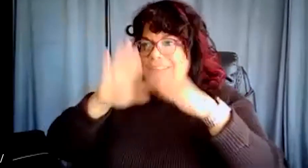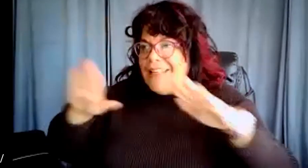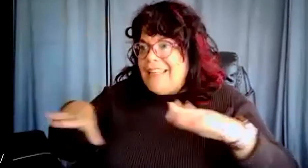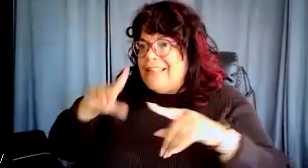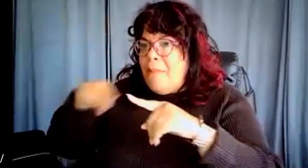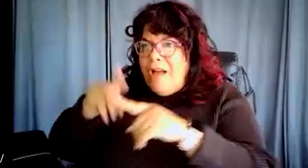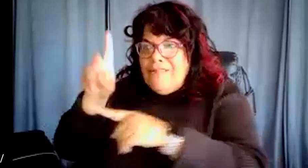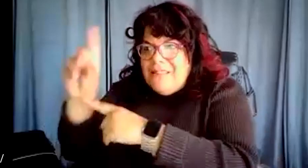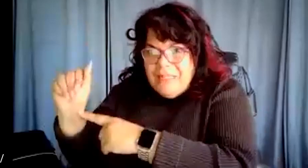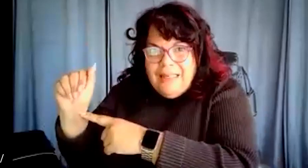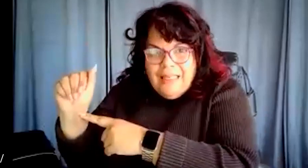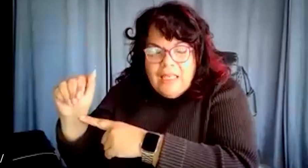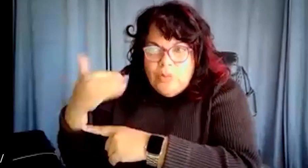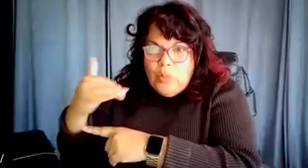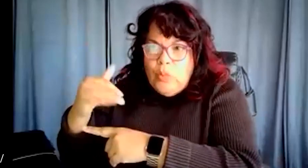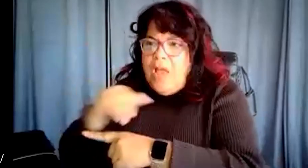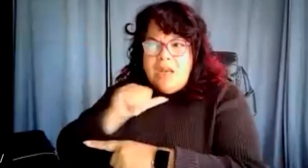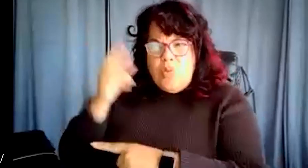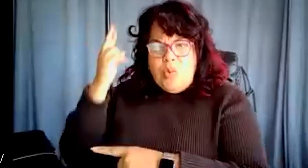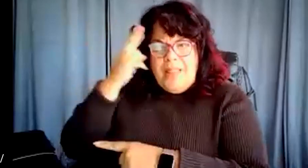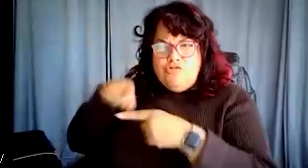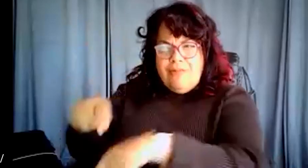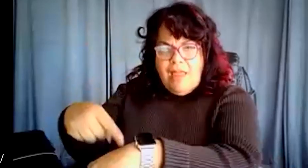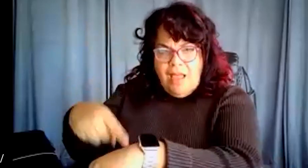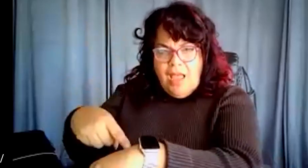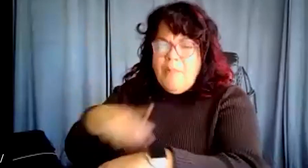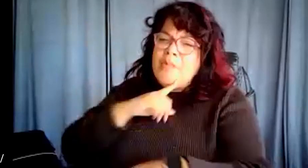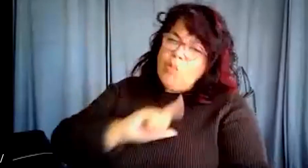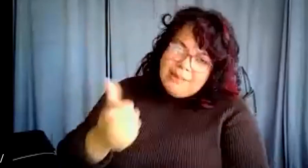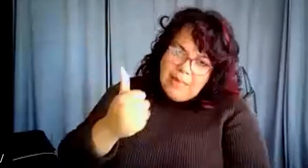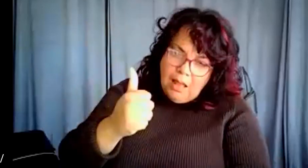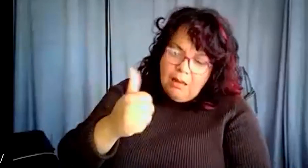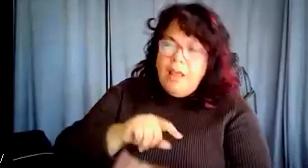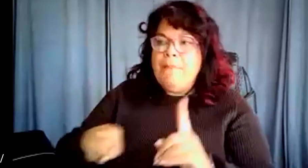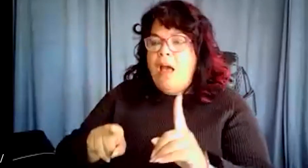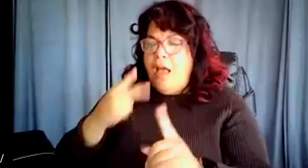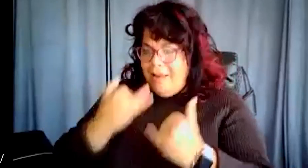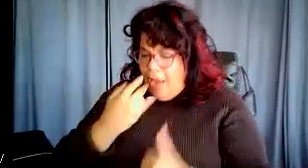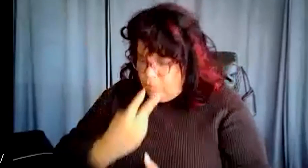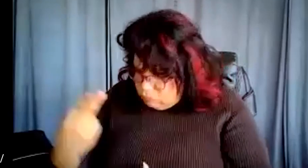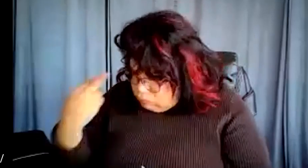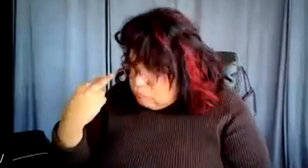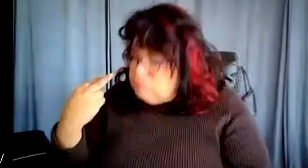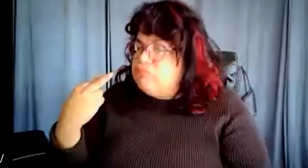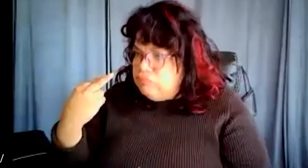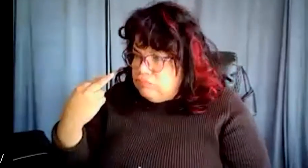I don't think I realized it at the time because I was only ten, but in hindsight, I think